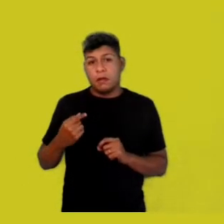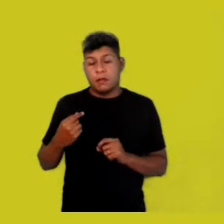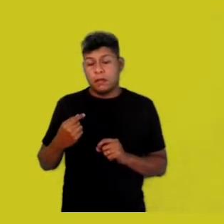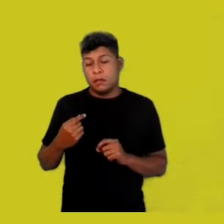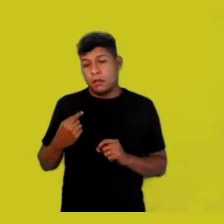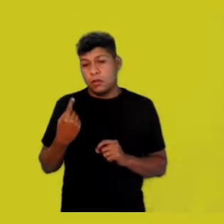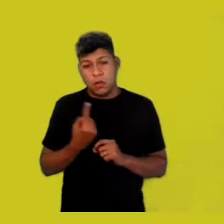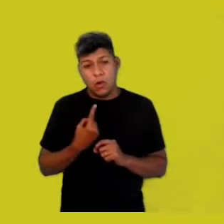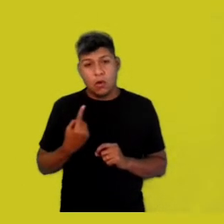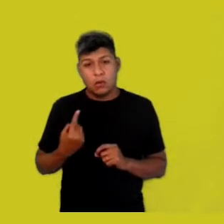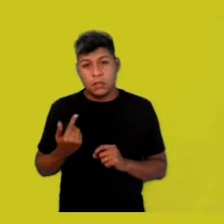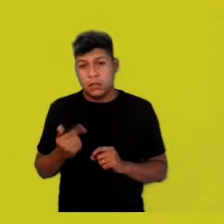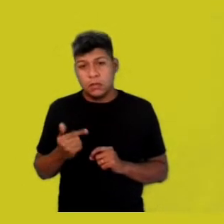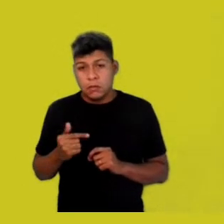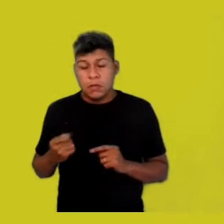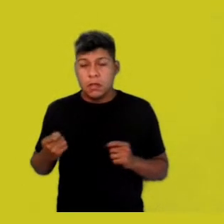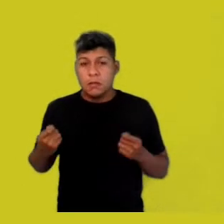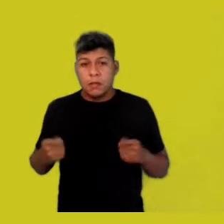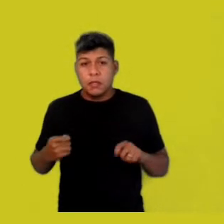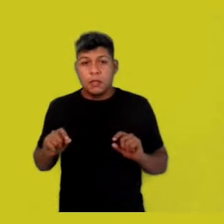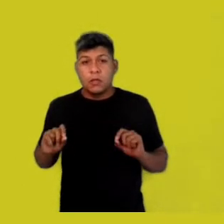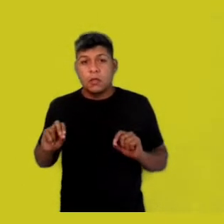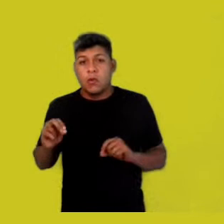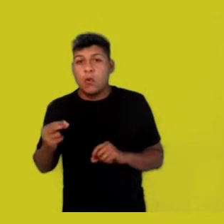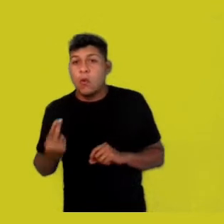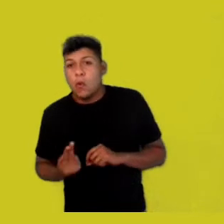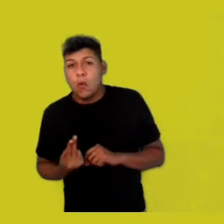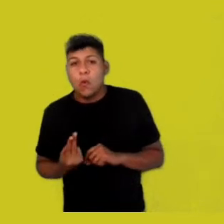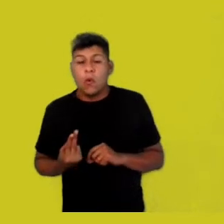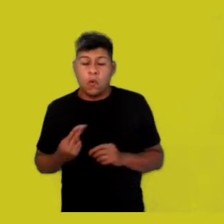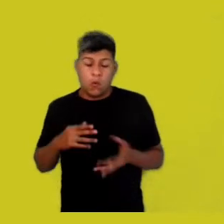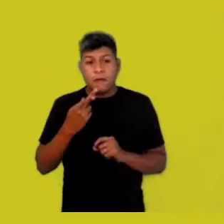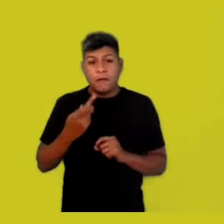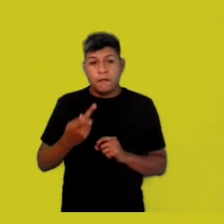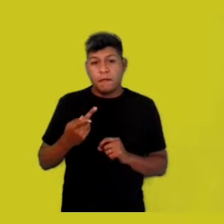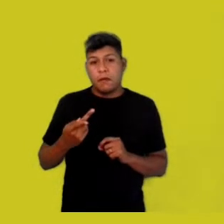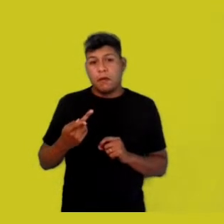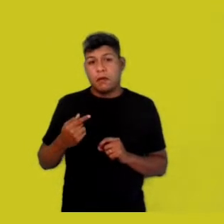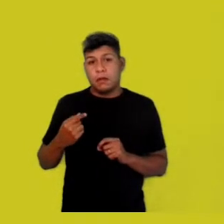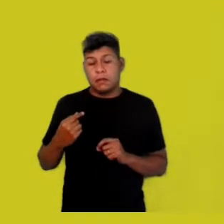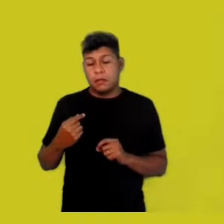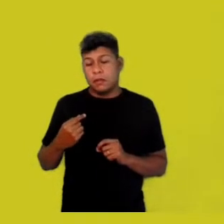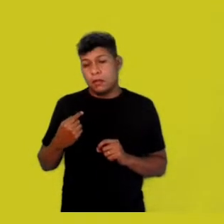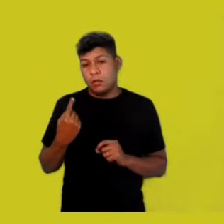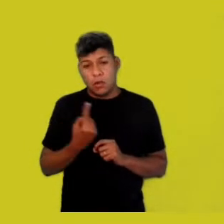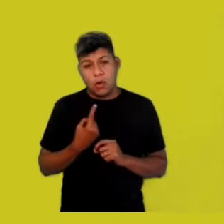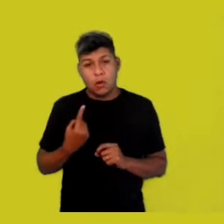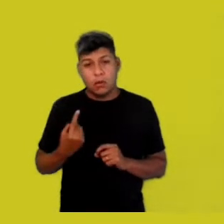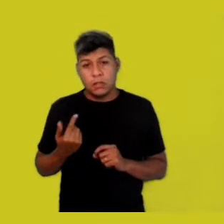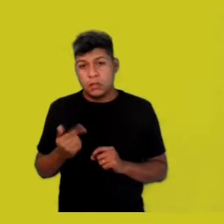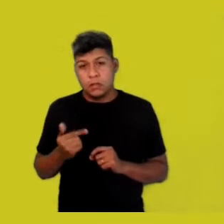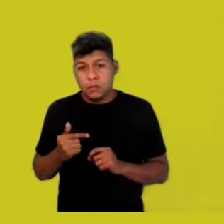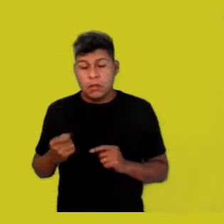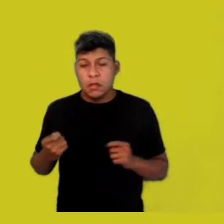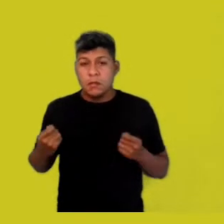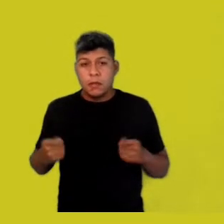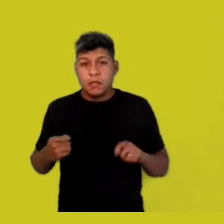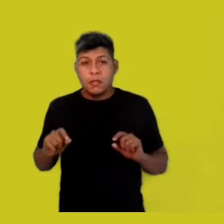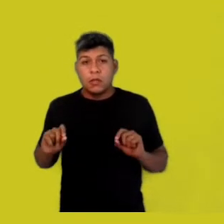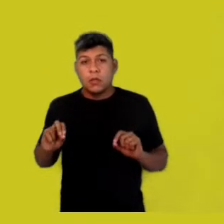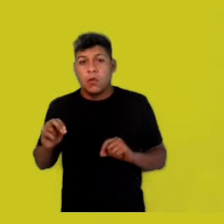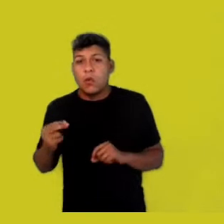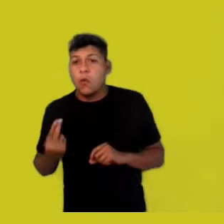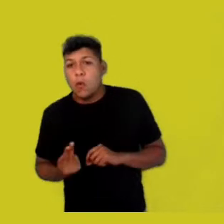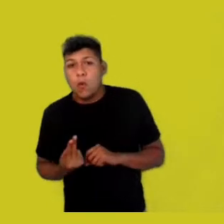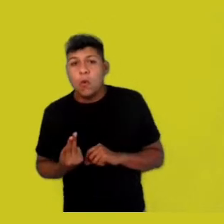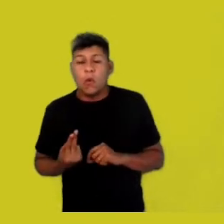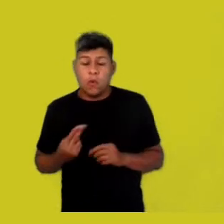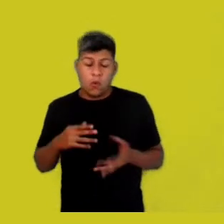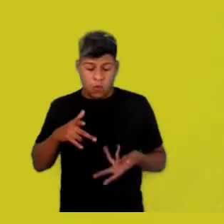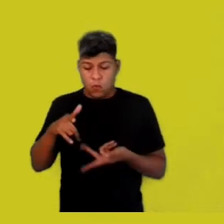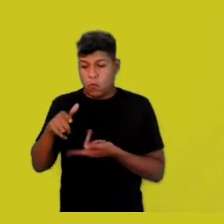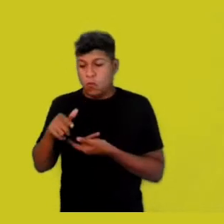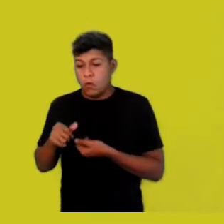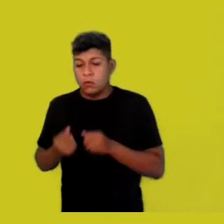even because it’s a matter of sharing a shattered world like this -